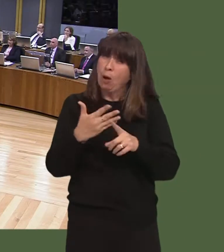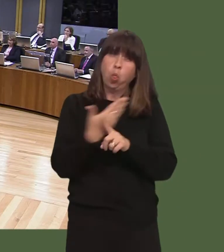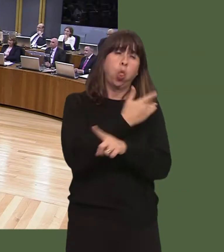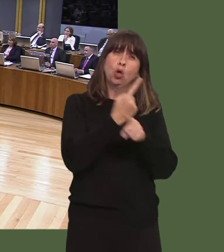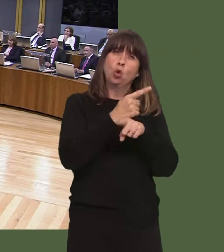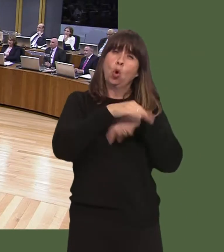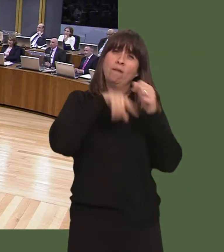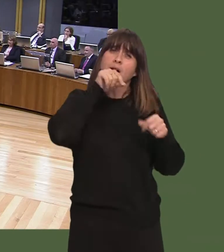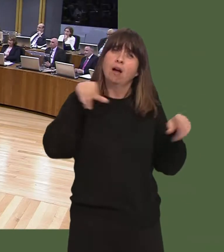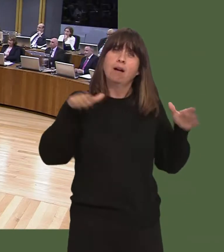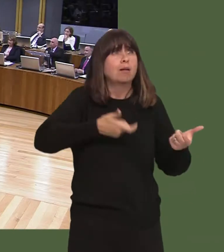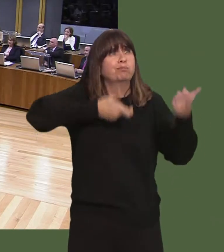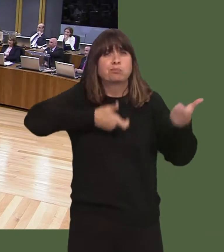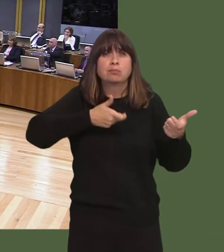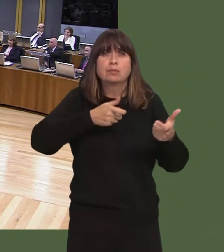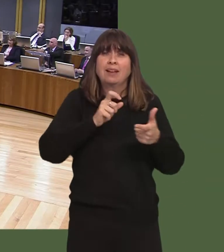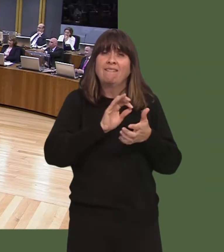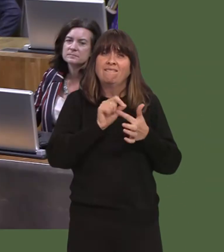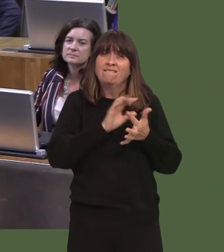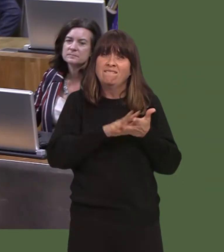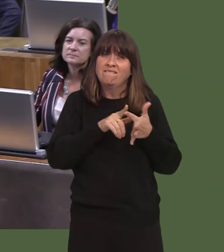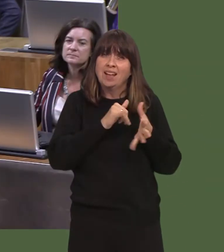So, we now understand what this appears to be about.